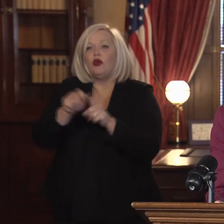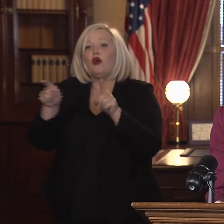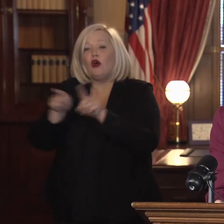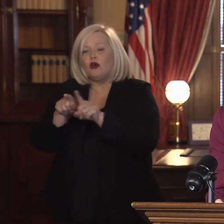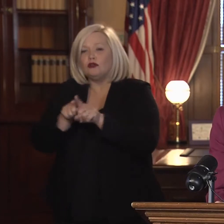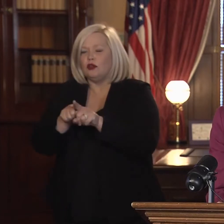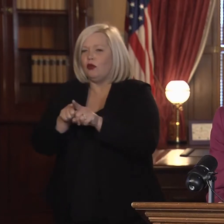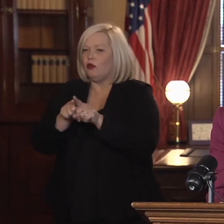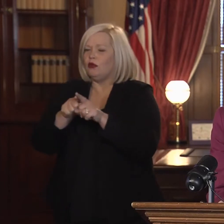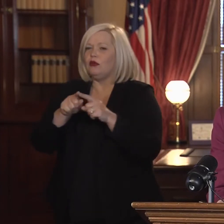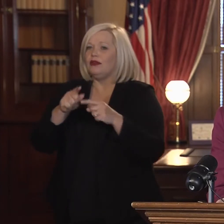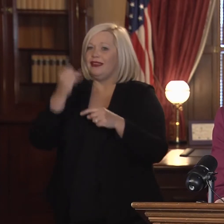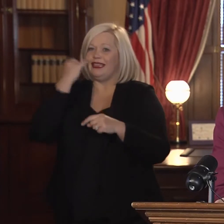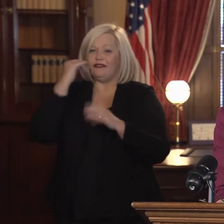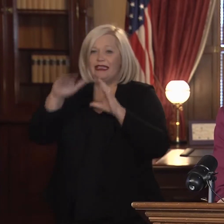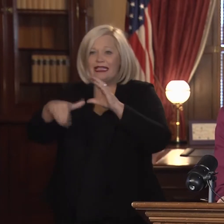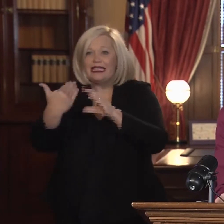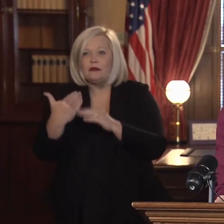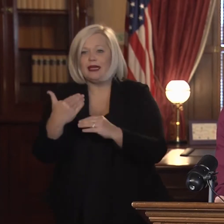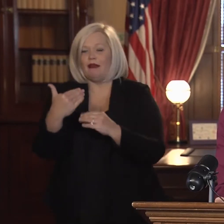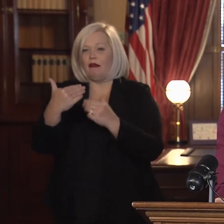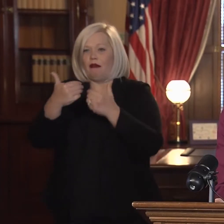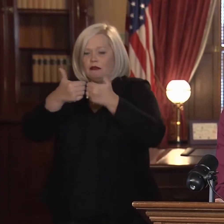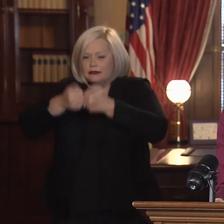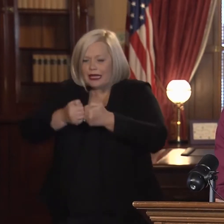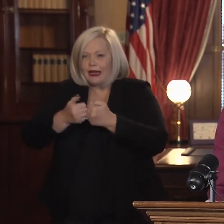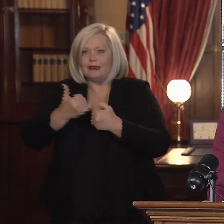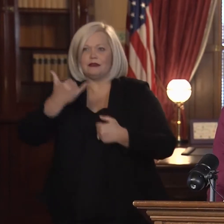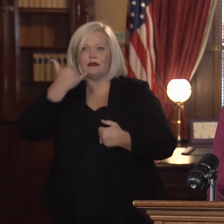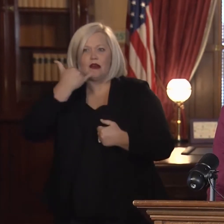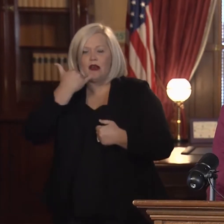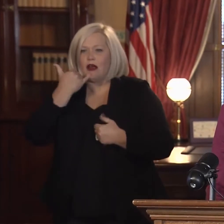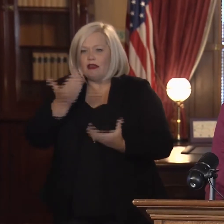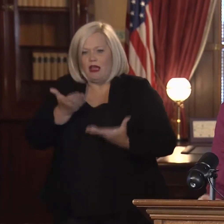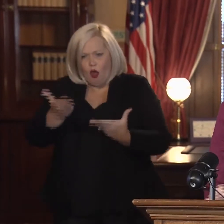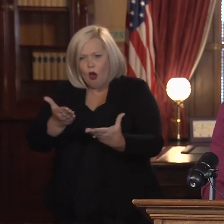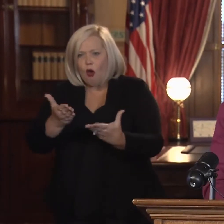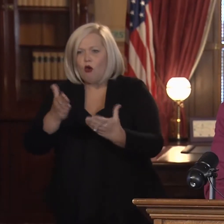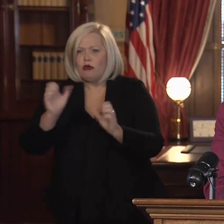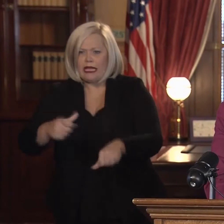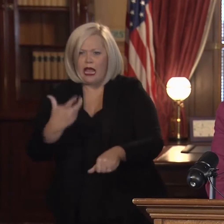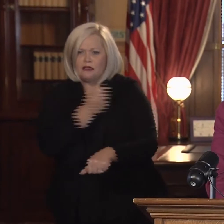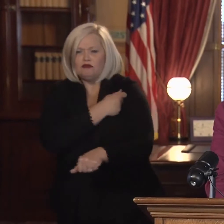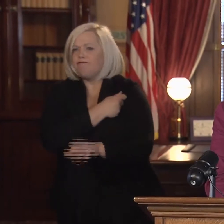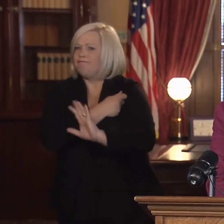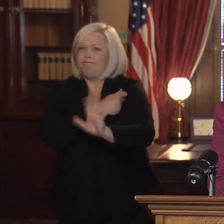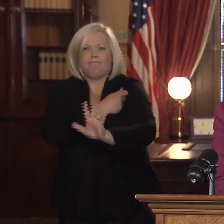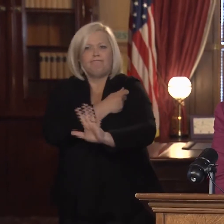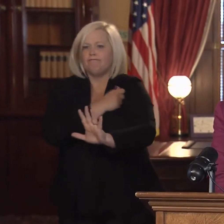A TREATMENT OR A VACCINE ONLINE. ALWAYS CONSULT A MEDICAL PROFESSIONAL AND DO NOT RESPOND